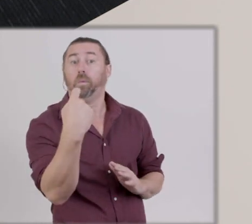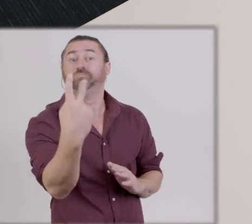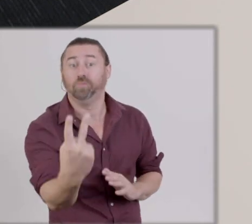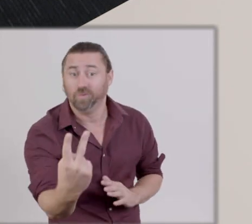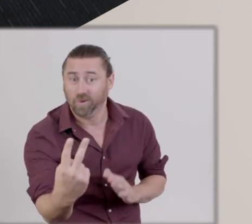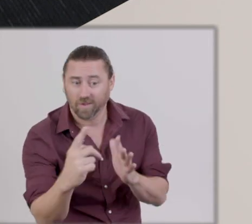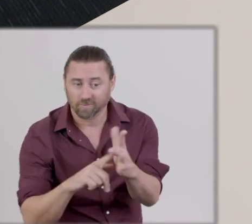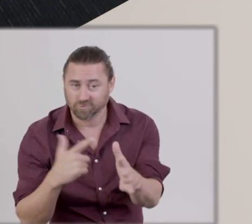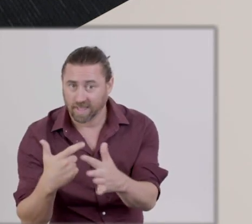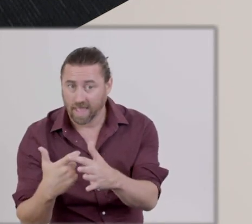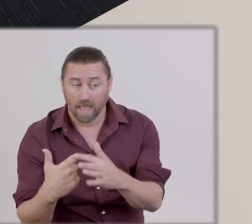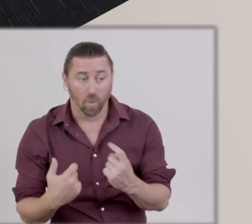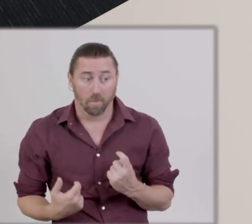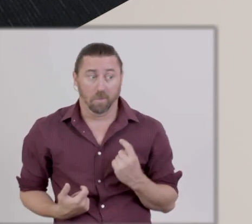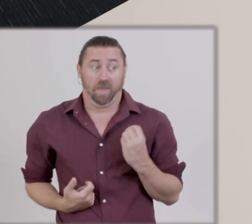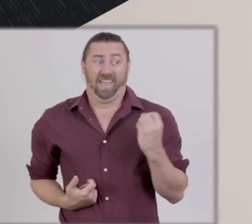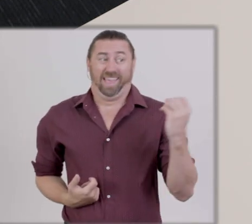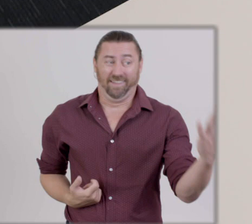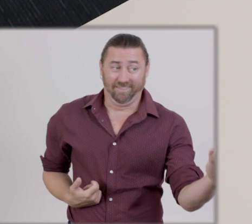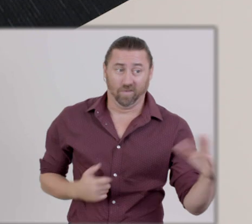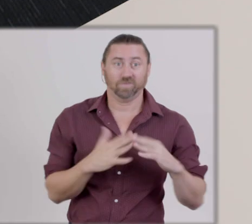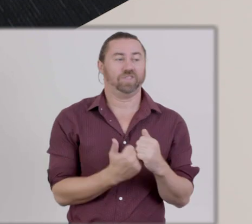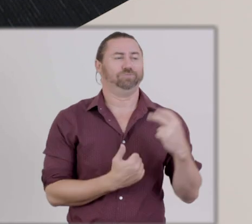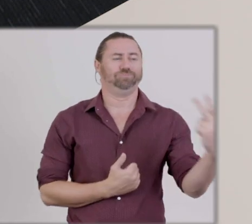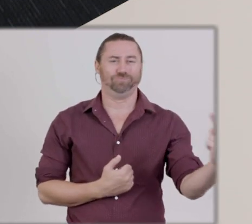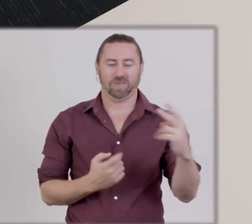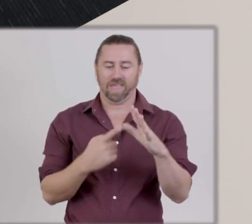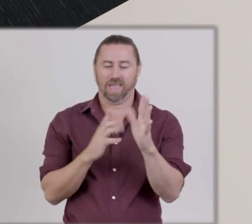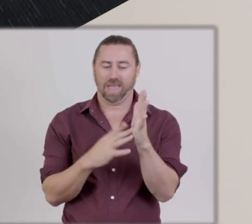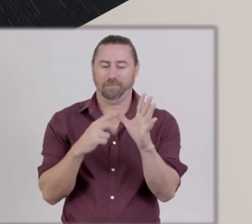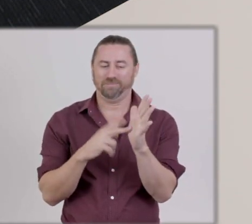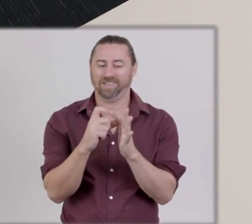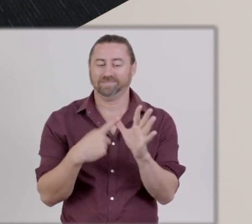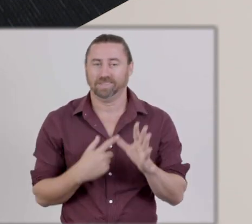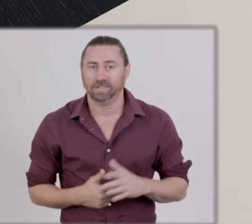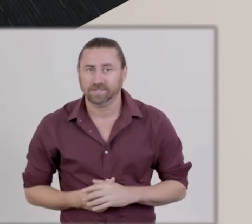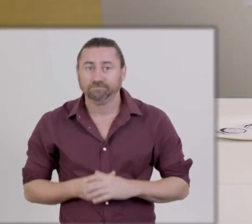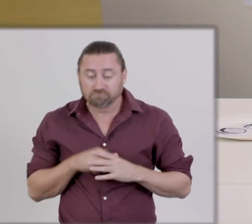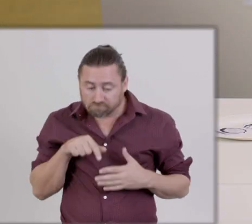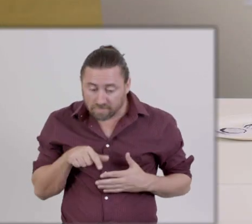another biscuit to Jack, and another biscuit to Amanda.